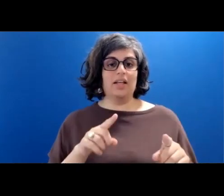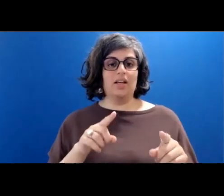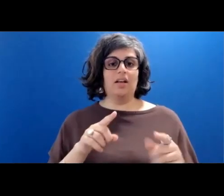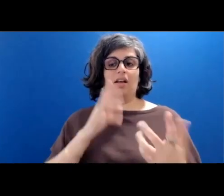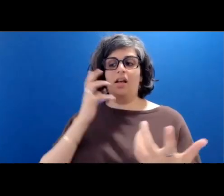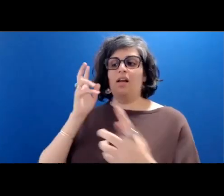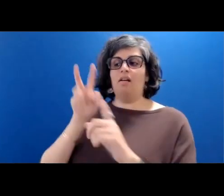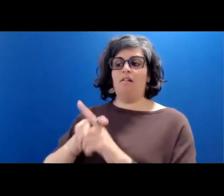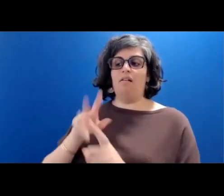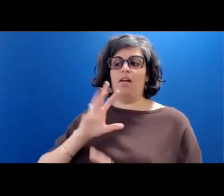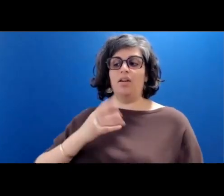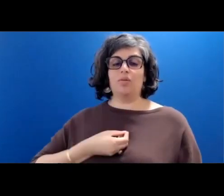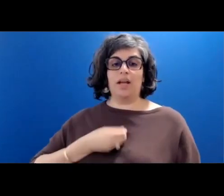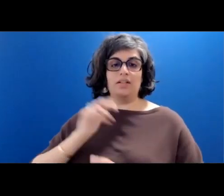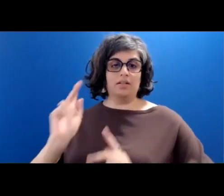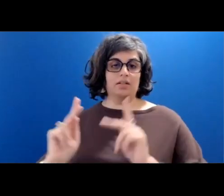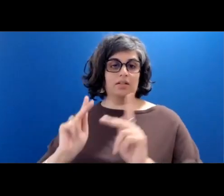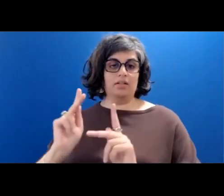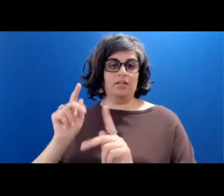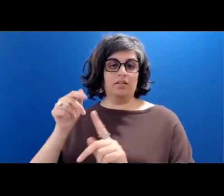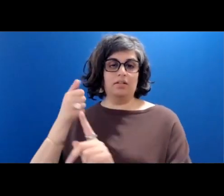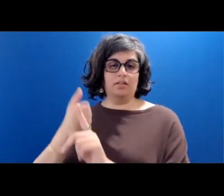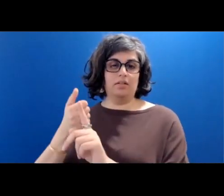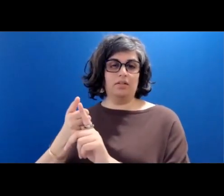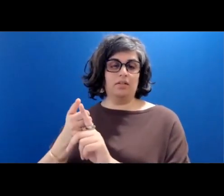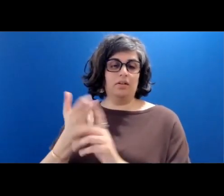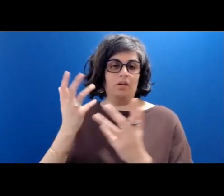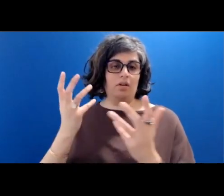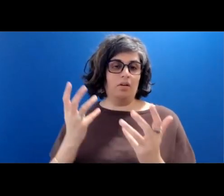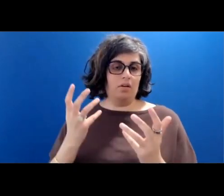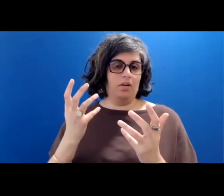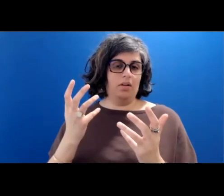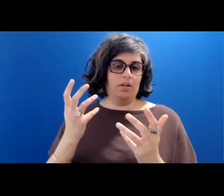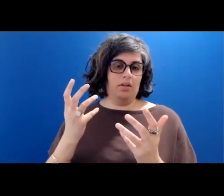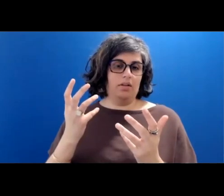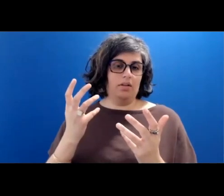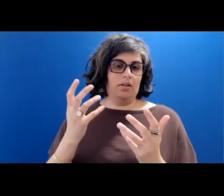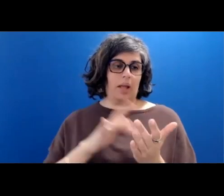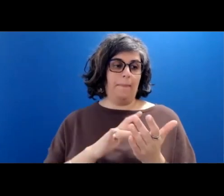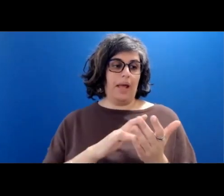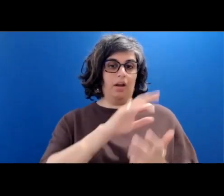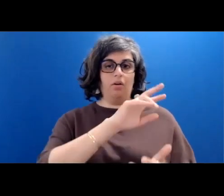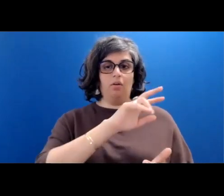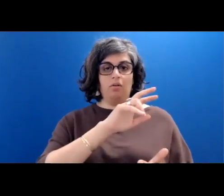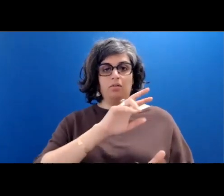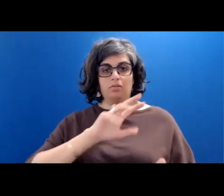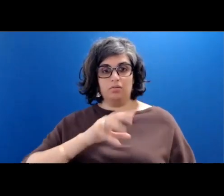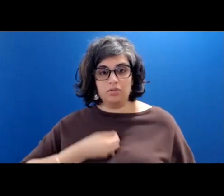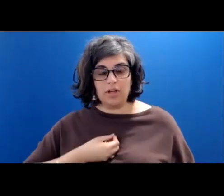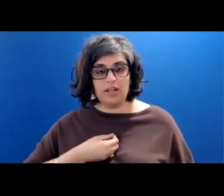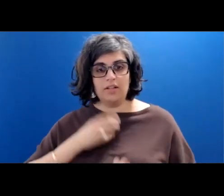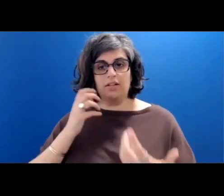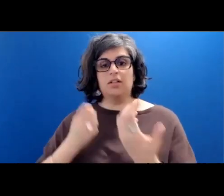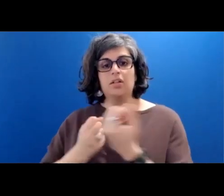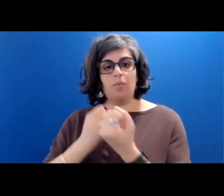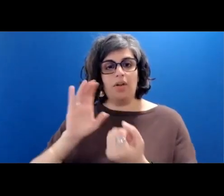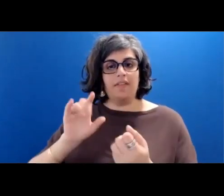who are looking to medically transition in some way to support their gender identity. I'm not gonna spend any time